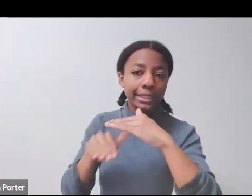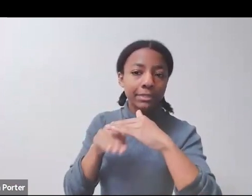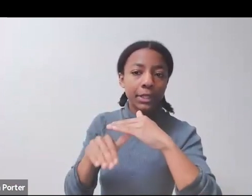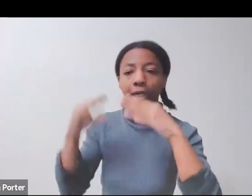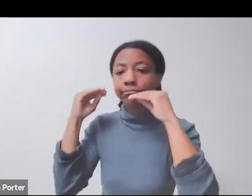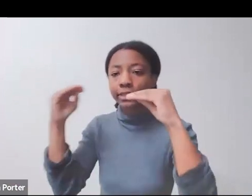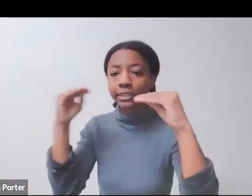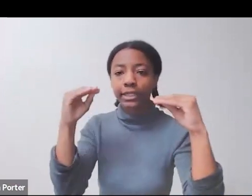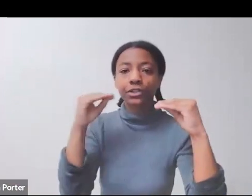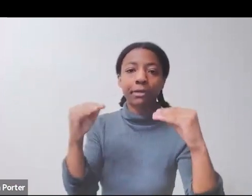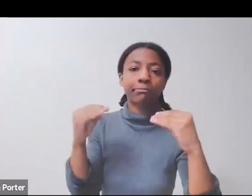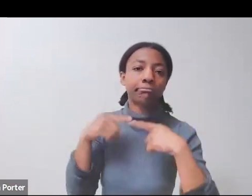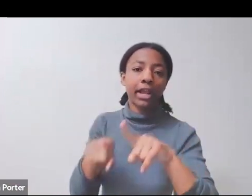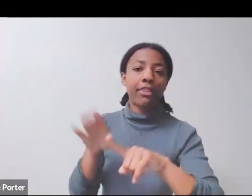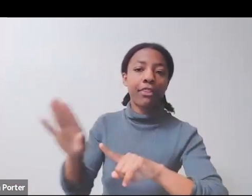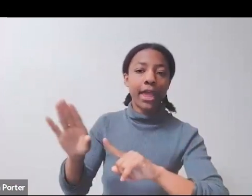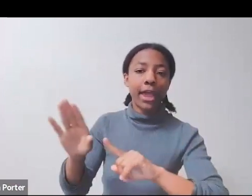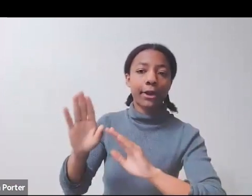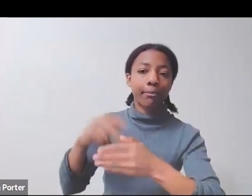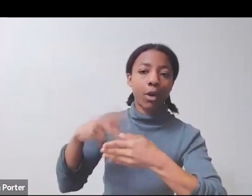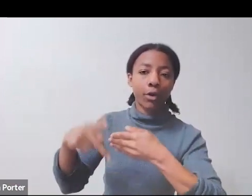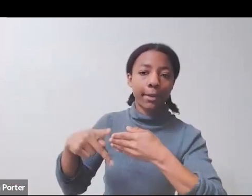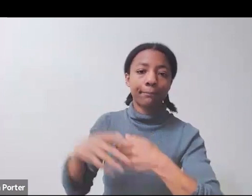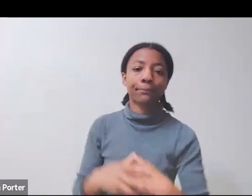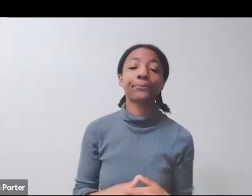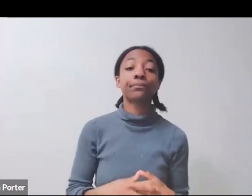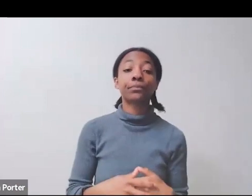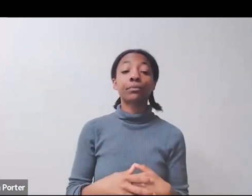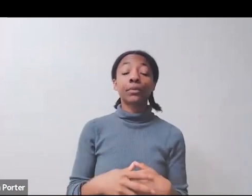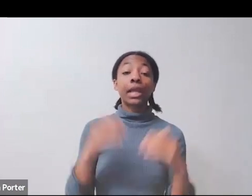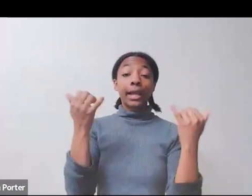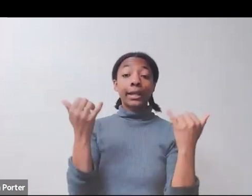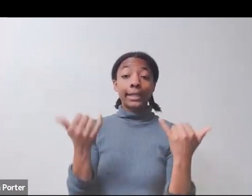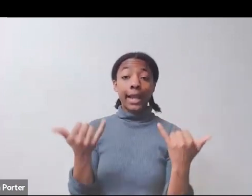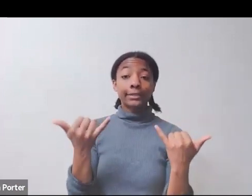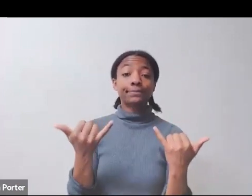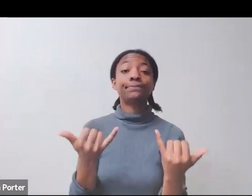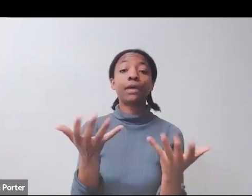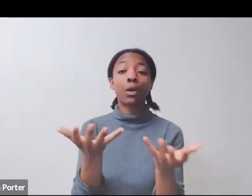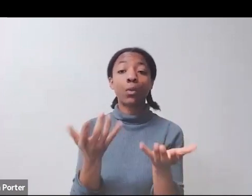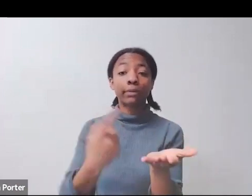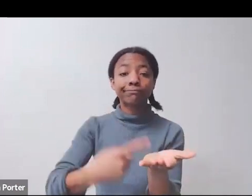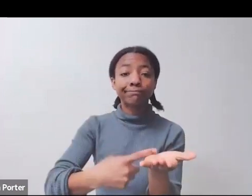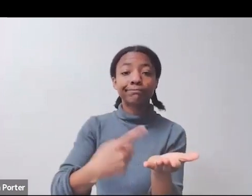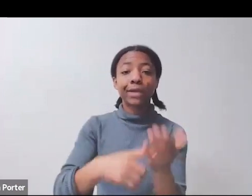Finally, I wanted to talk about accessibility of K-12 programming tools. In the last decade, there has been an explosion